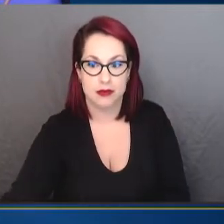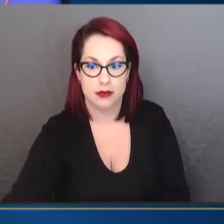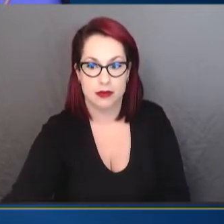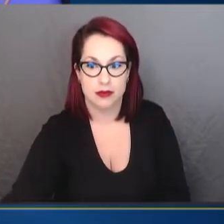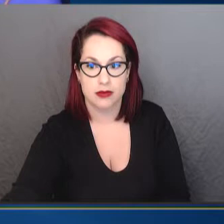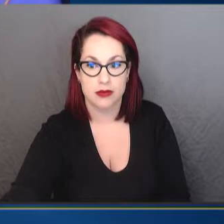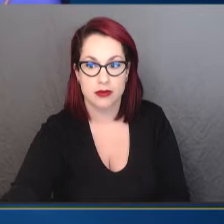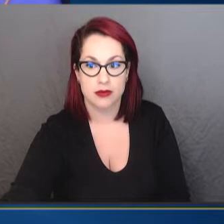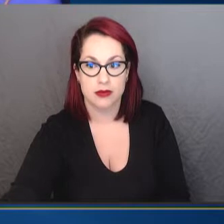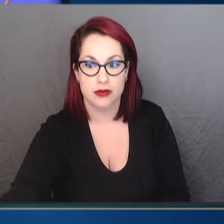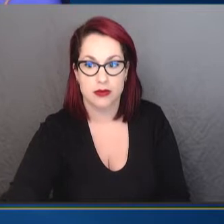Great.